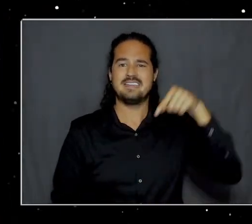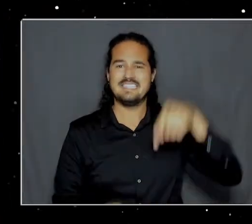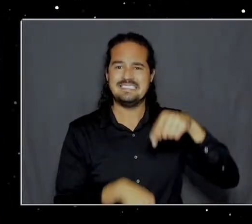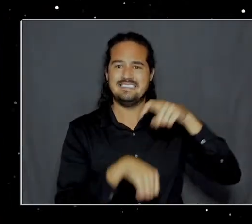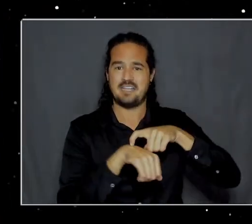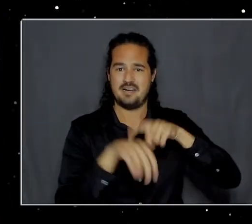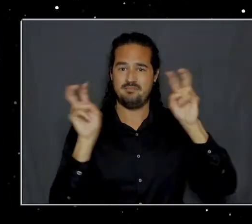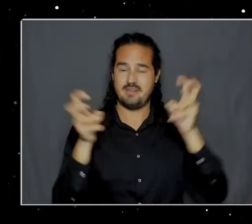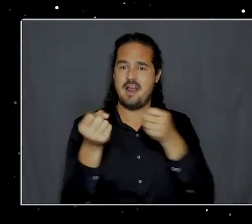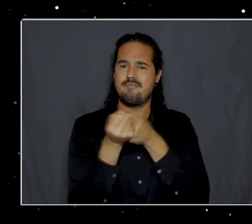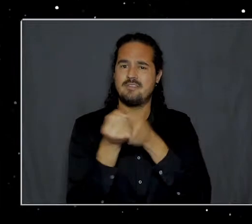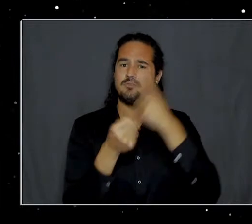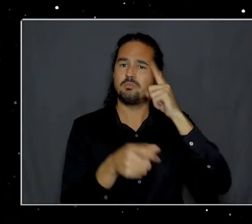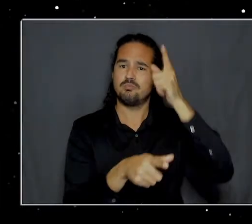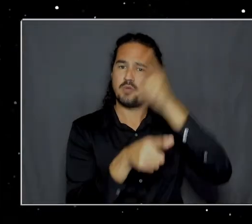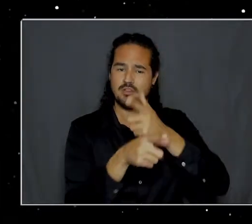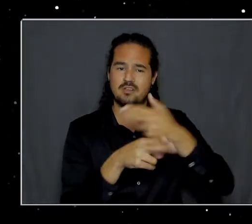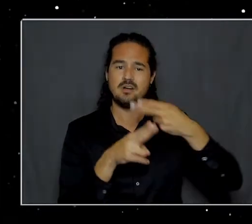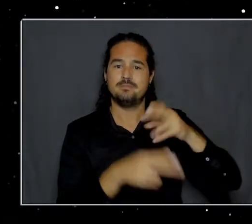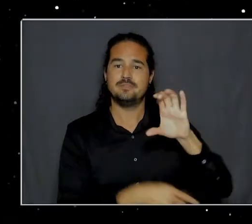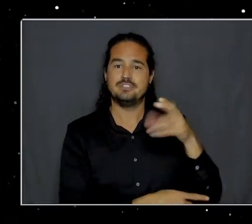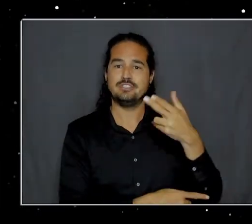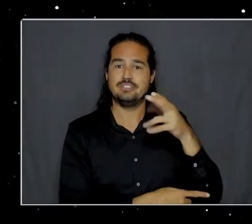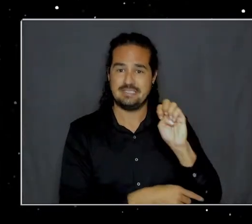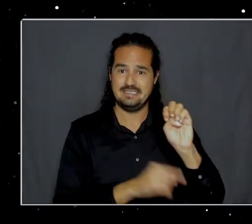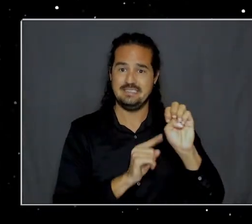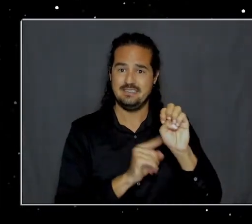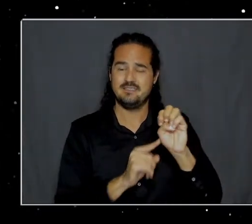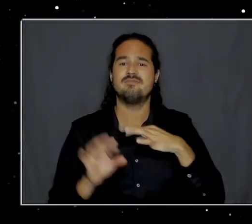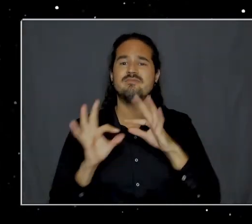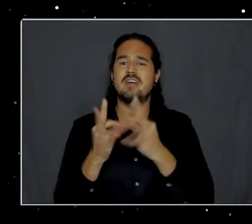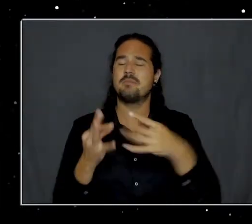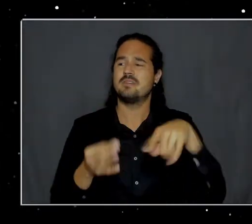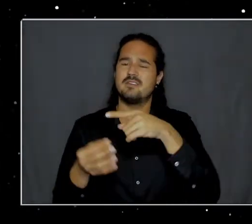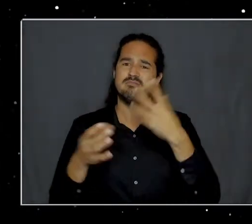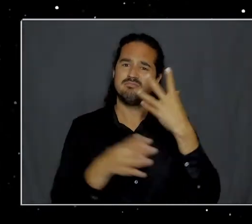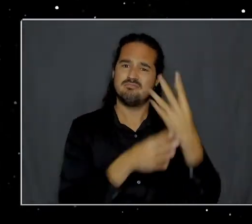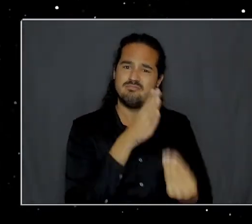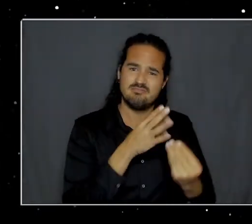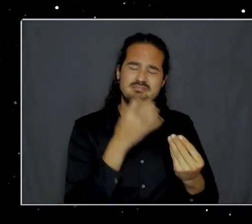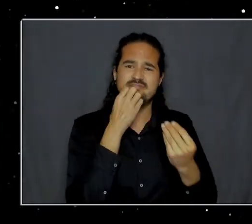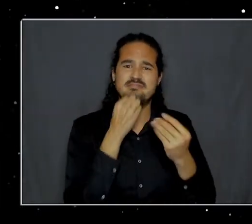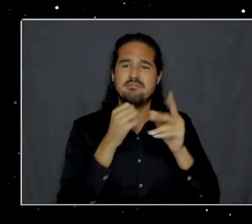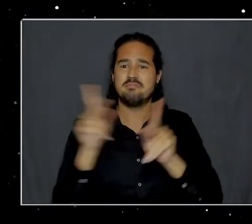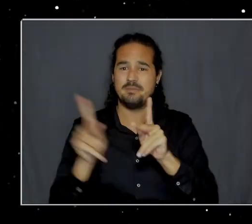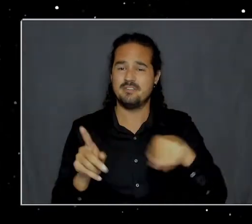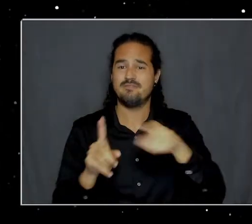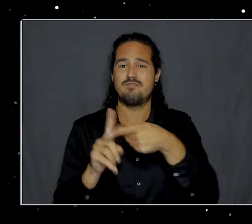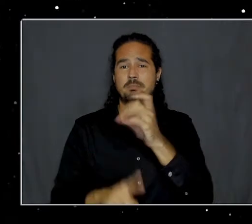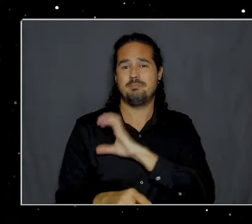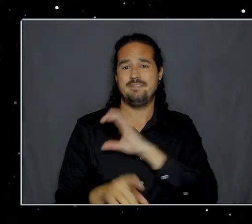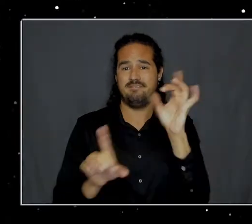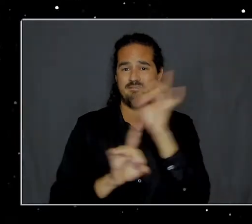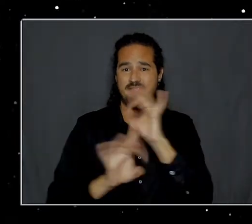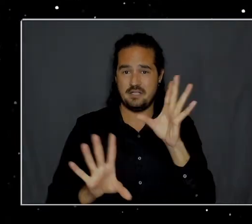MY FIANCE, JOEL NELSON WAS KILLED BY THURSTON COUNTY DEPUTY SHERIFF. WE EXPECT OFFICERS TO FOLLOW THE LAW AND UPHOLD THE CONSTITUTION, AND WHEN THEY DON'T, THEY MUST